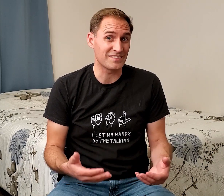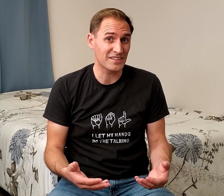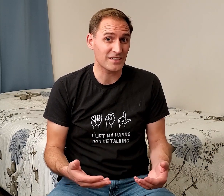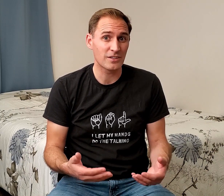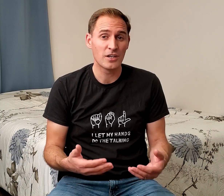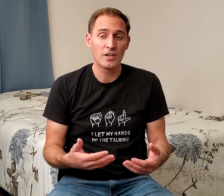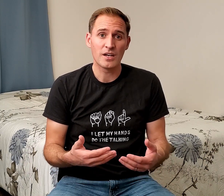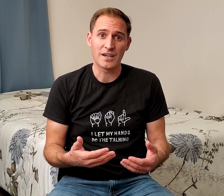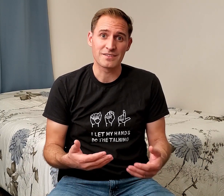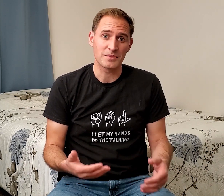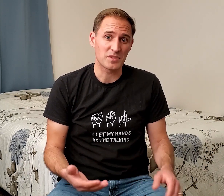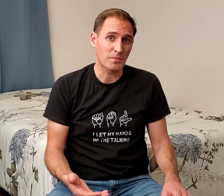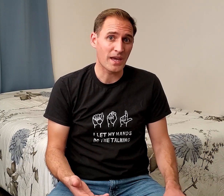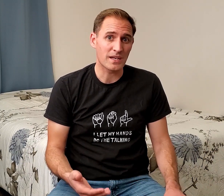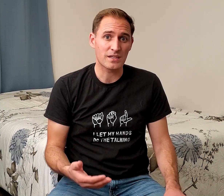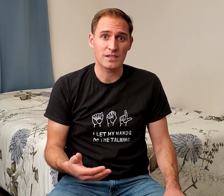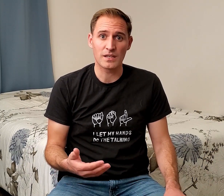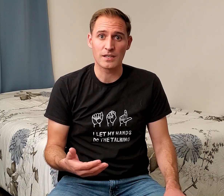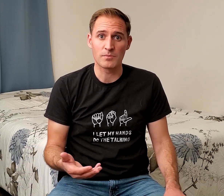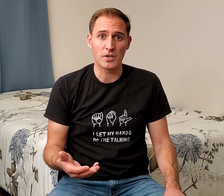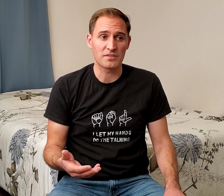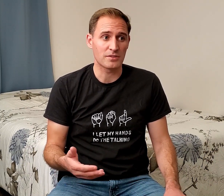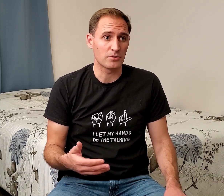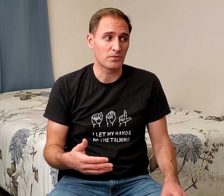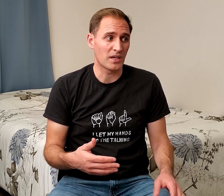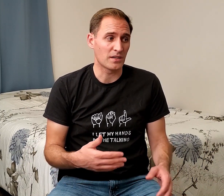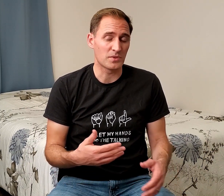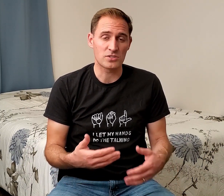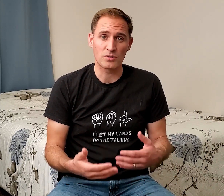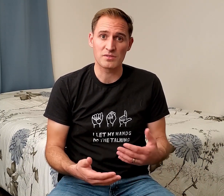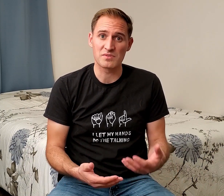sick, symptomatic, also I'll be showing some